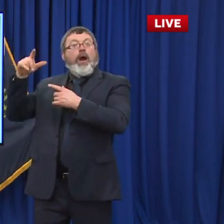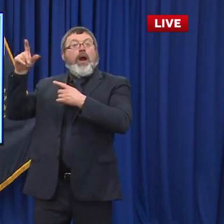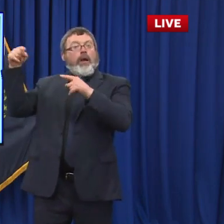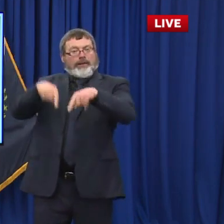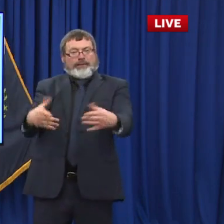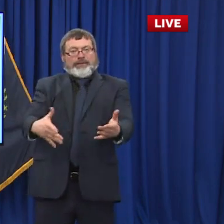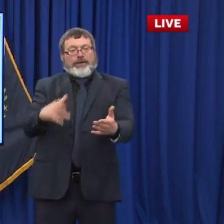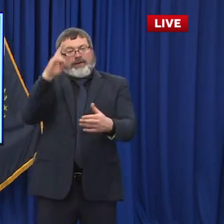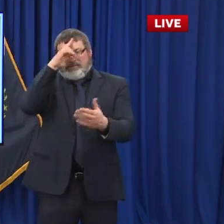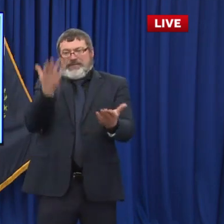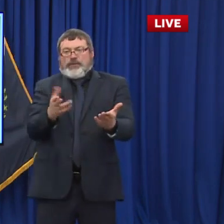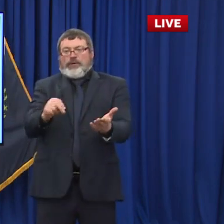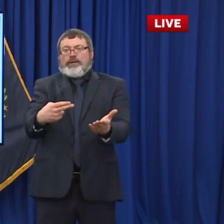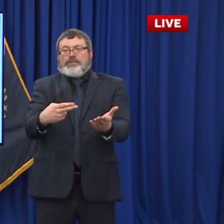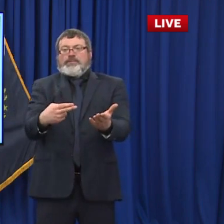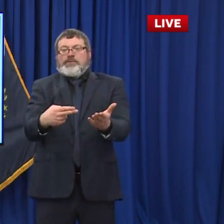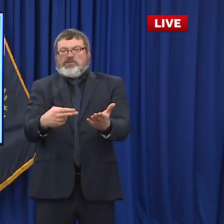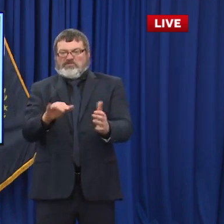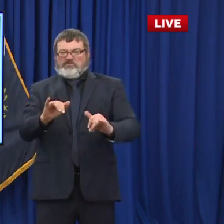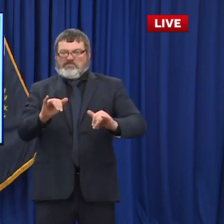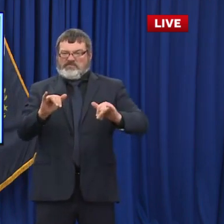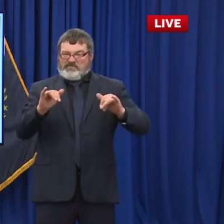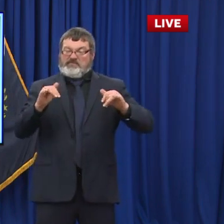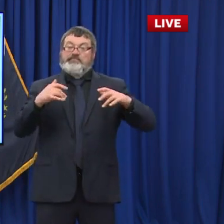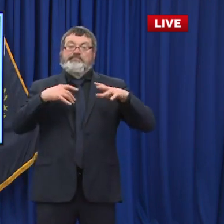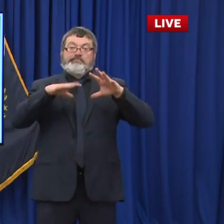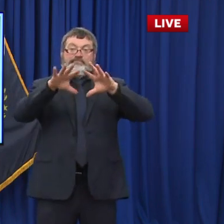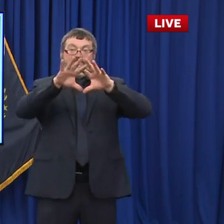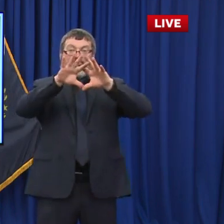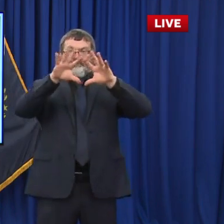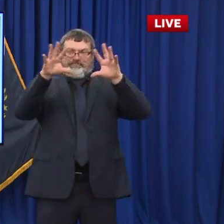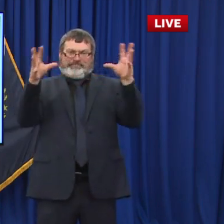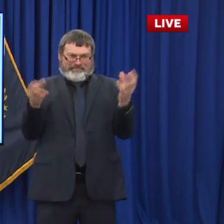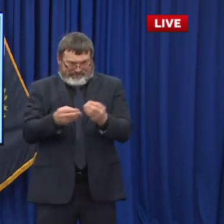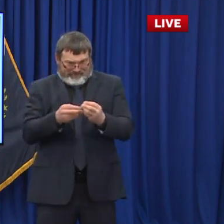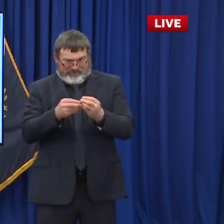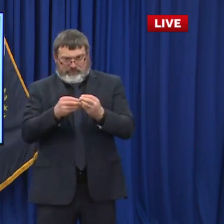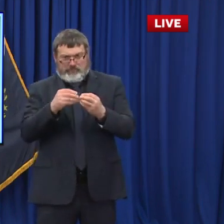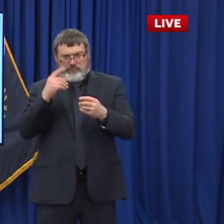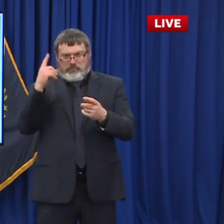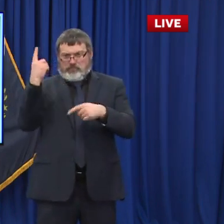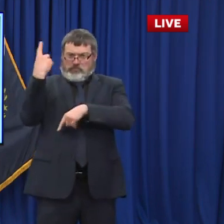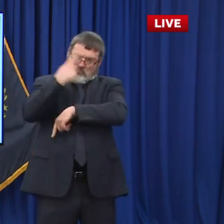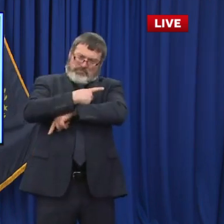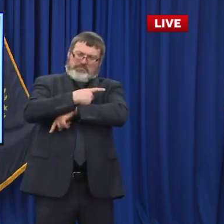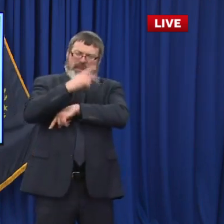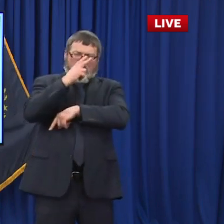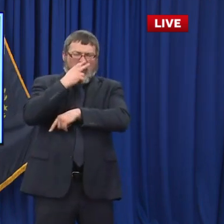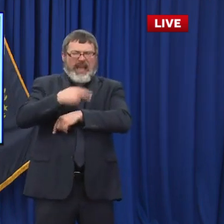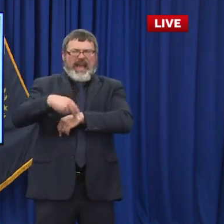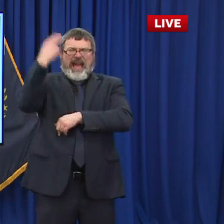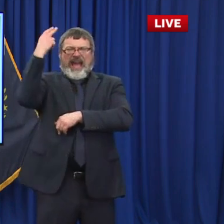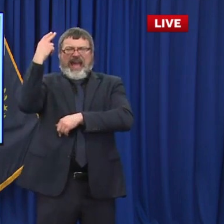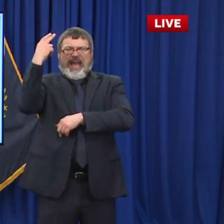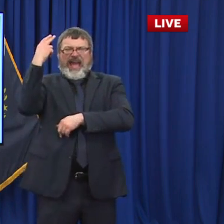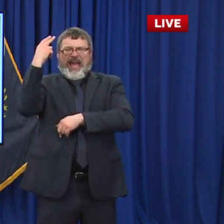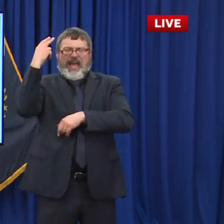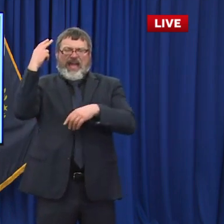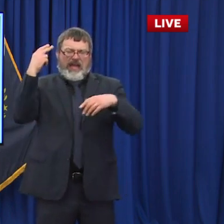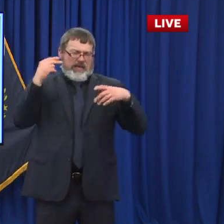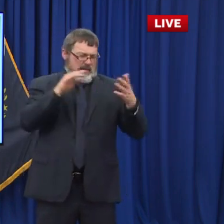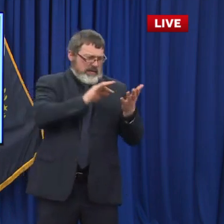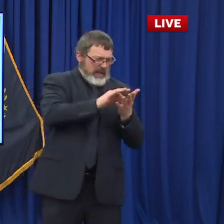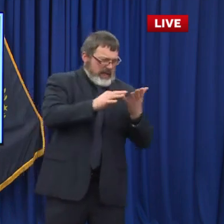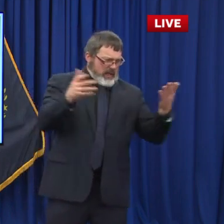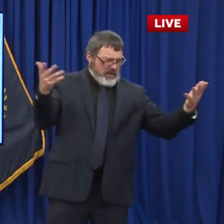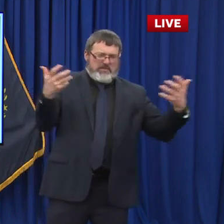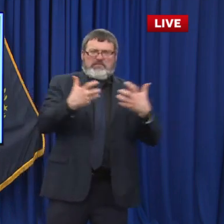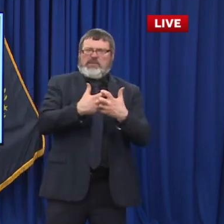SO THERE’S A COUPLE DIFFERENT REASONS WHY THE TOTAL HOSPITALIZATION NUMBERED THE CENSUS IF YOU WILL DOESN’T NECESSARILY ADD UP IS USUALLY A LITTLE BIT HIGHER THAN IF YOU